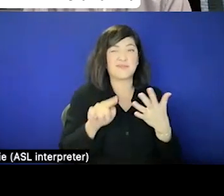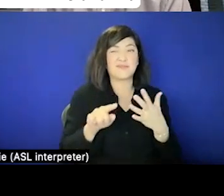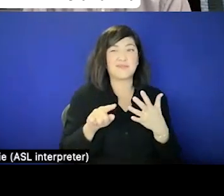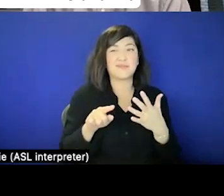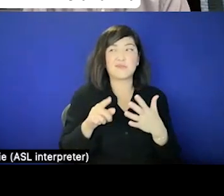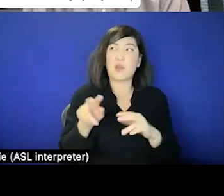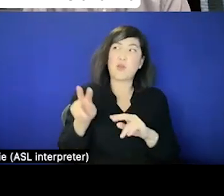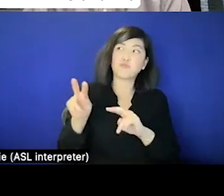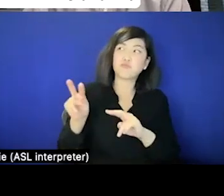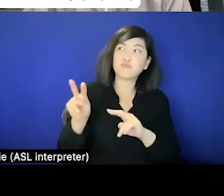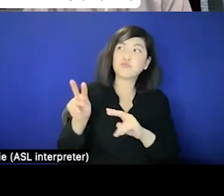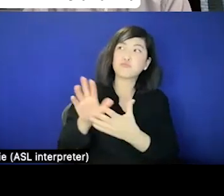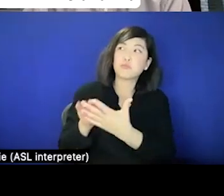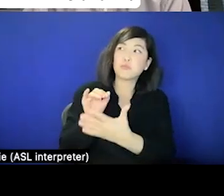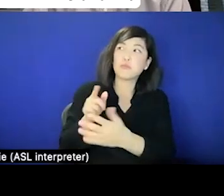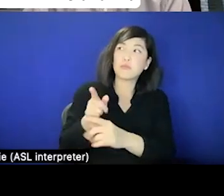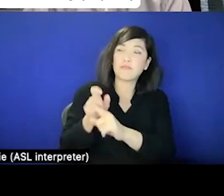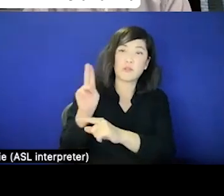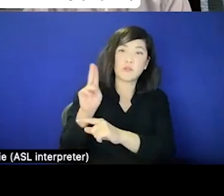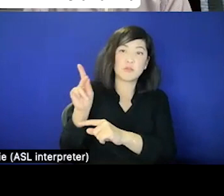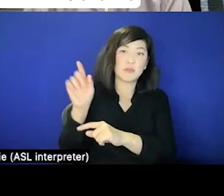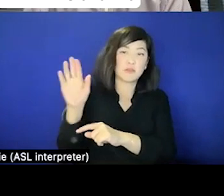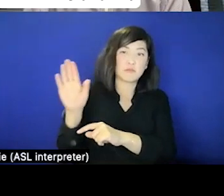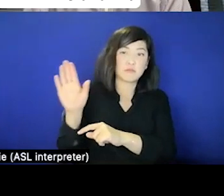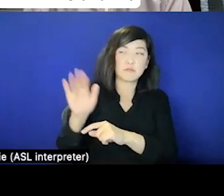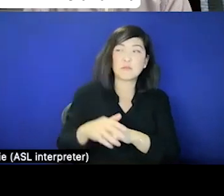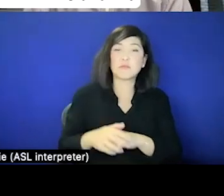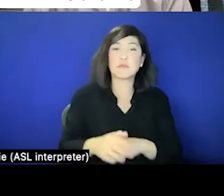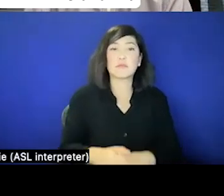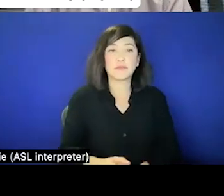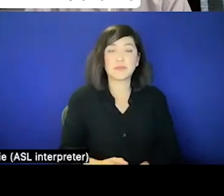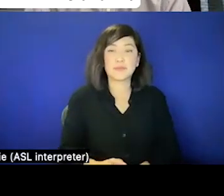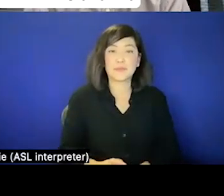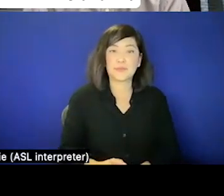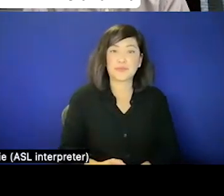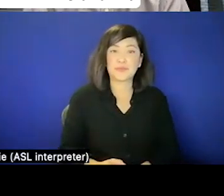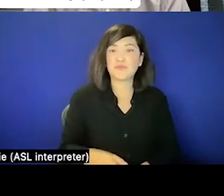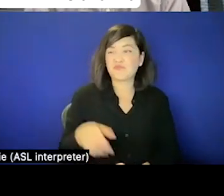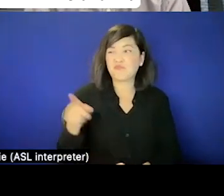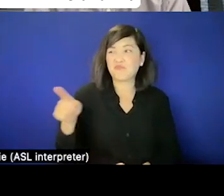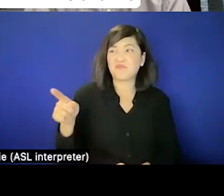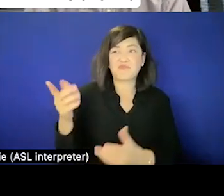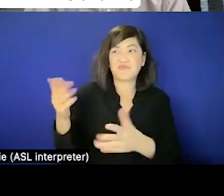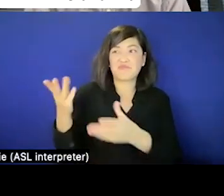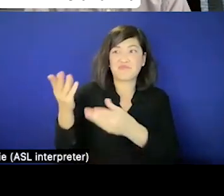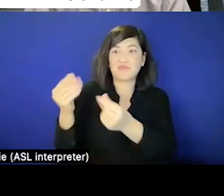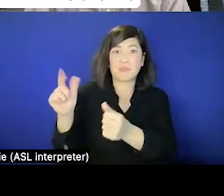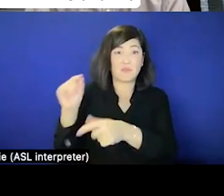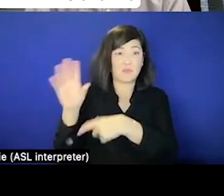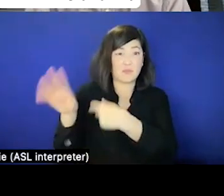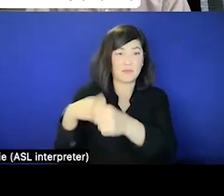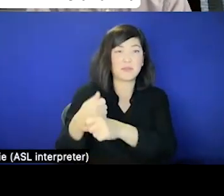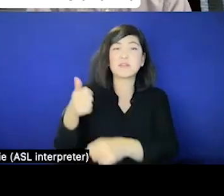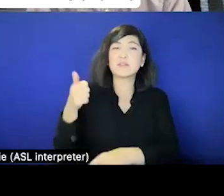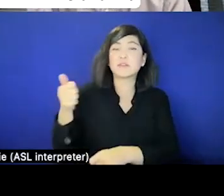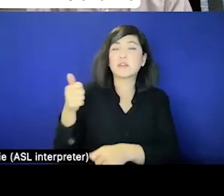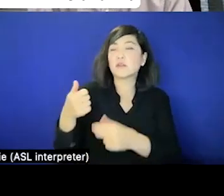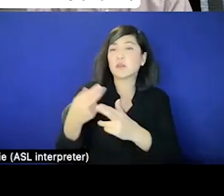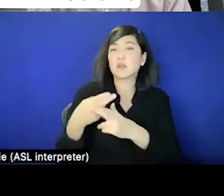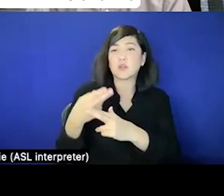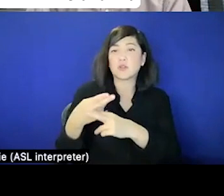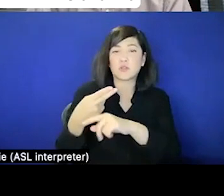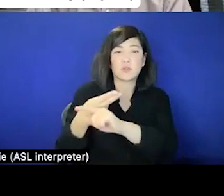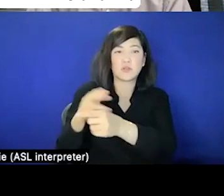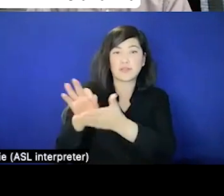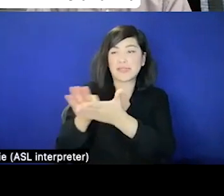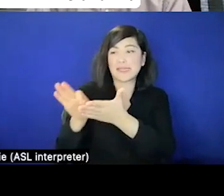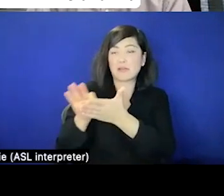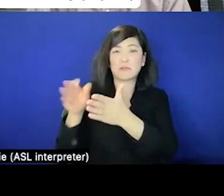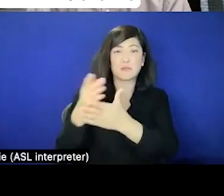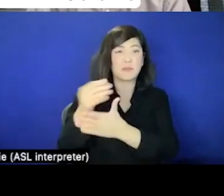over 20 years ago. They use the consulting firm, KPMG, which does a fair amount of work in terms